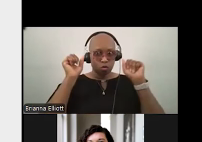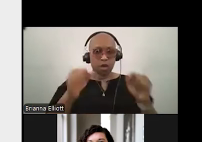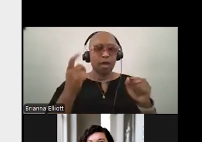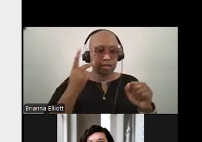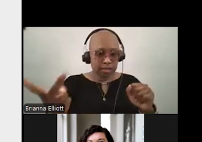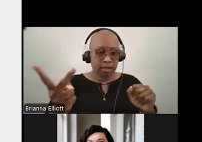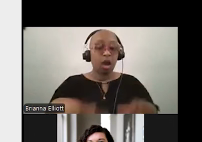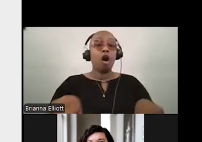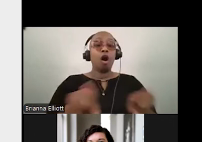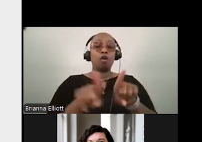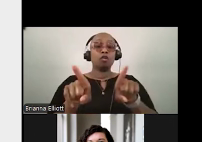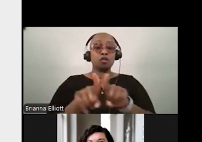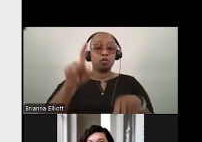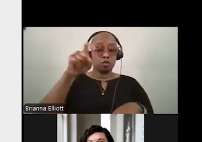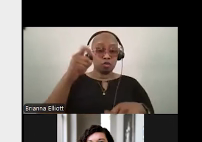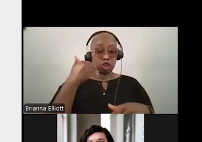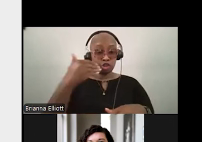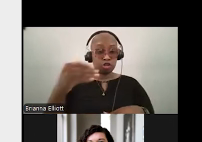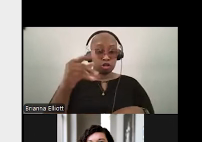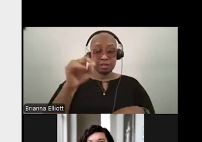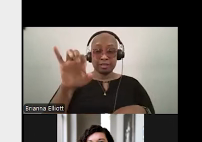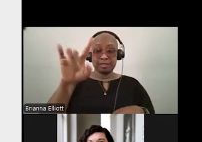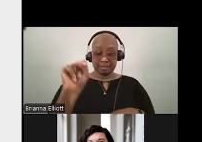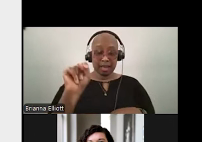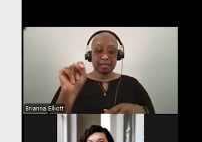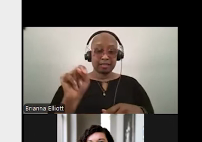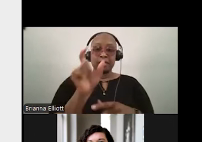right? You need to make sure that document remains readable with adjusted spacing. You